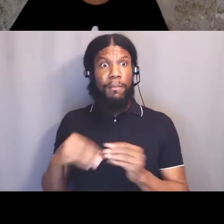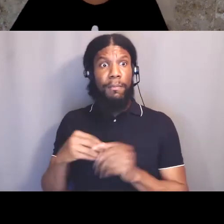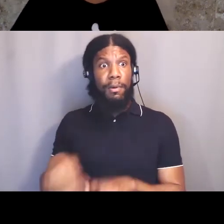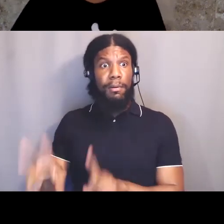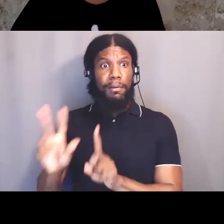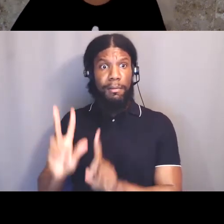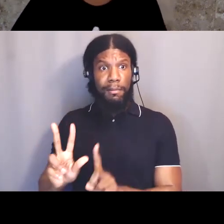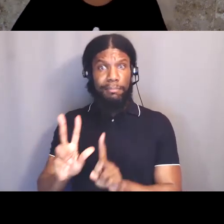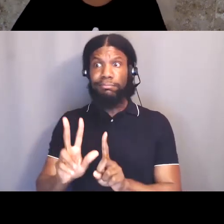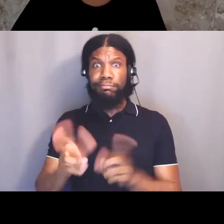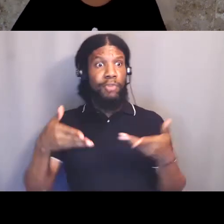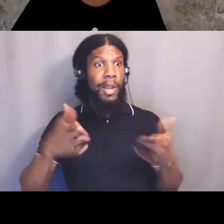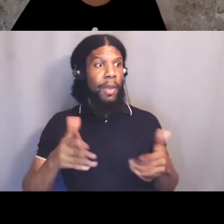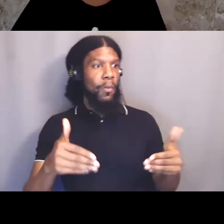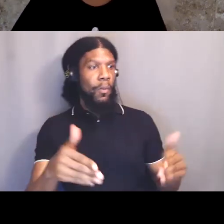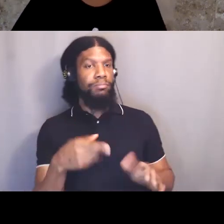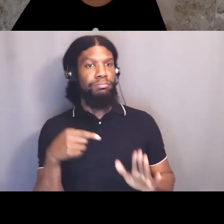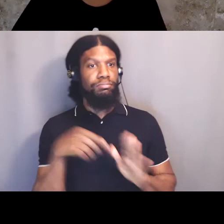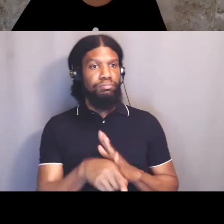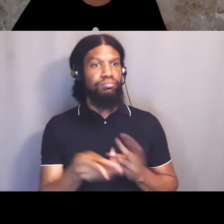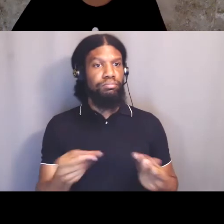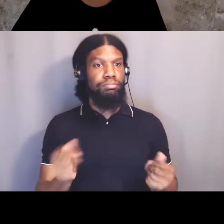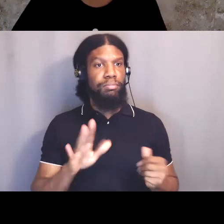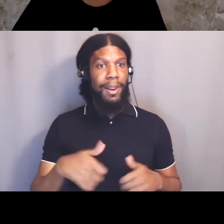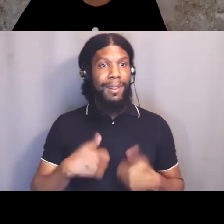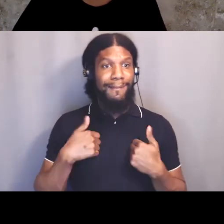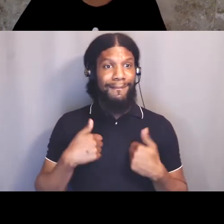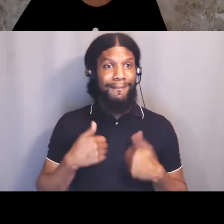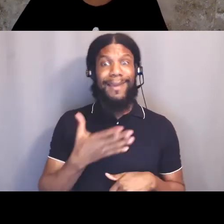the Minneapolis police released an initial statement